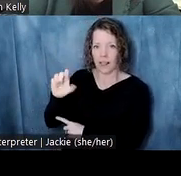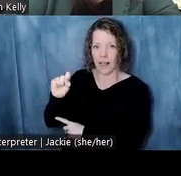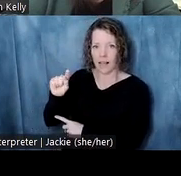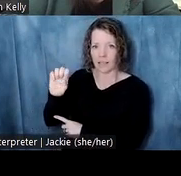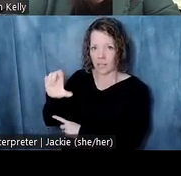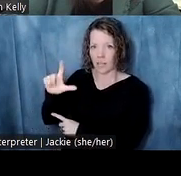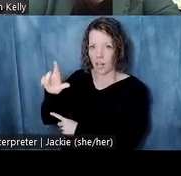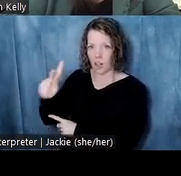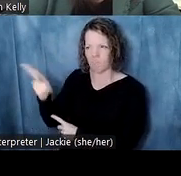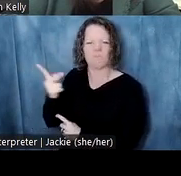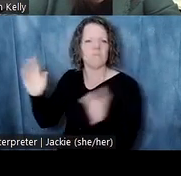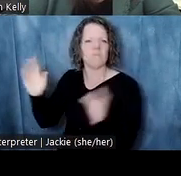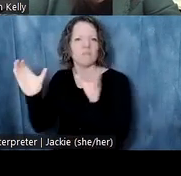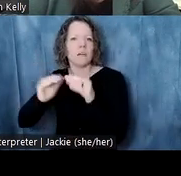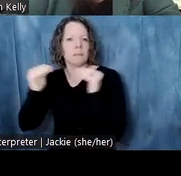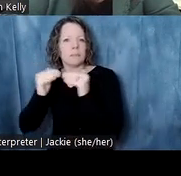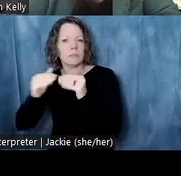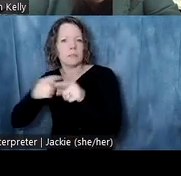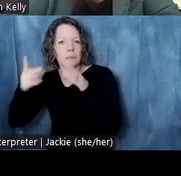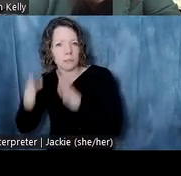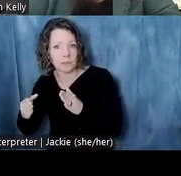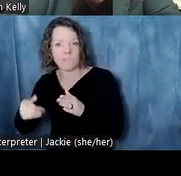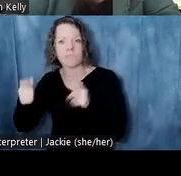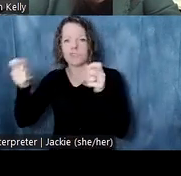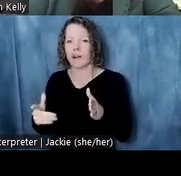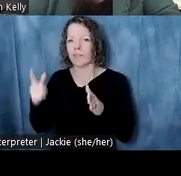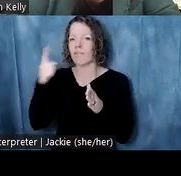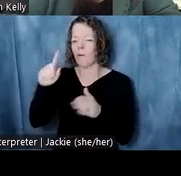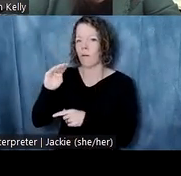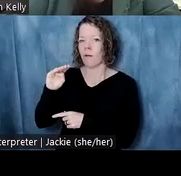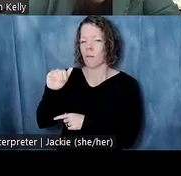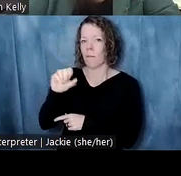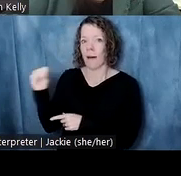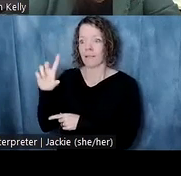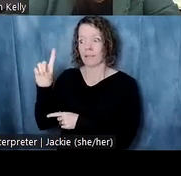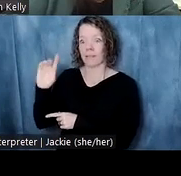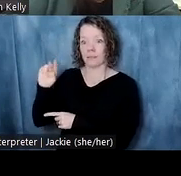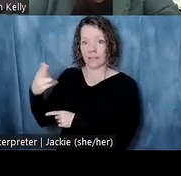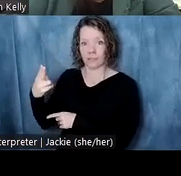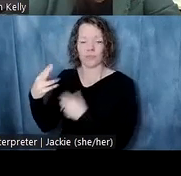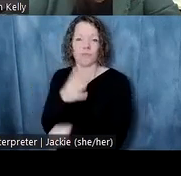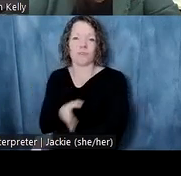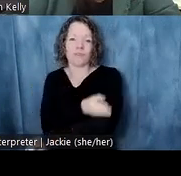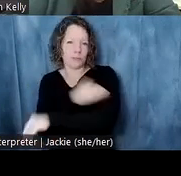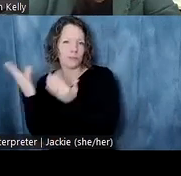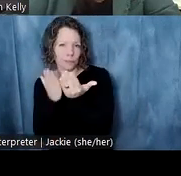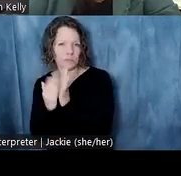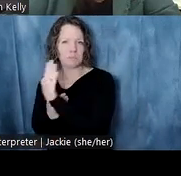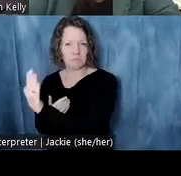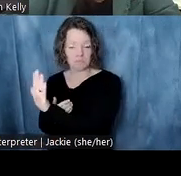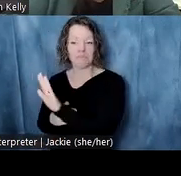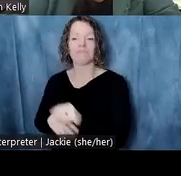are Certified Peer Specialists and directors of Massachusetts DMH Recovery Services. On the panel